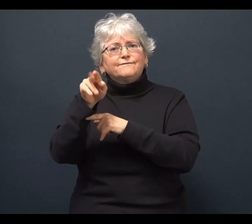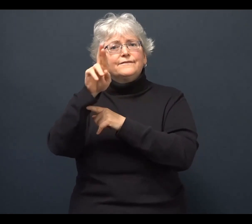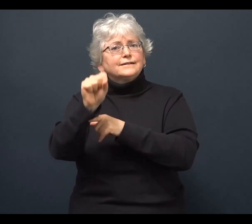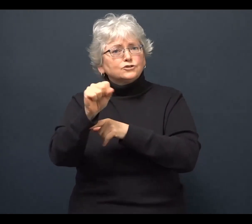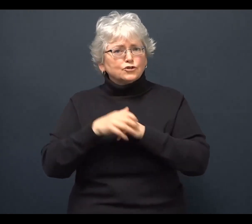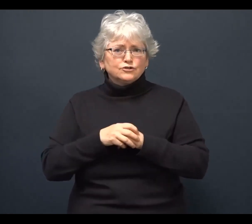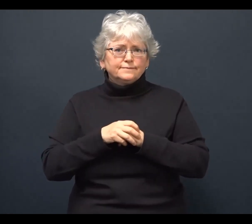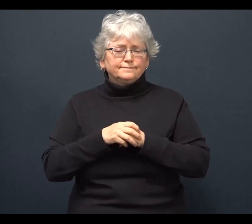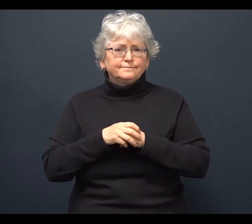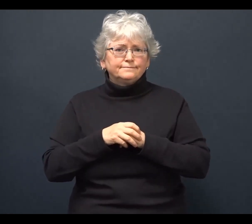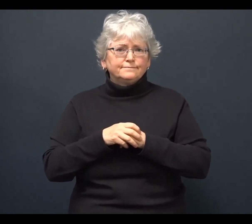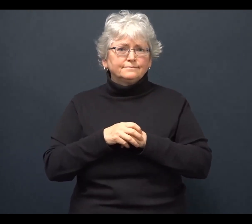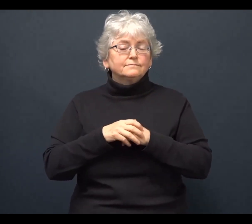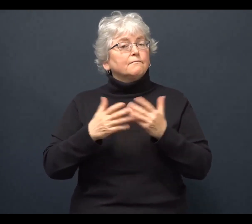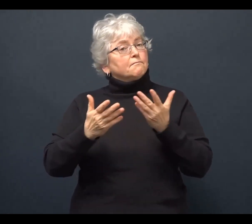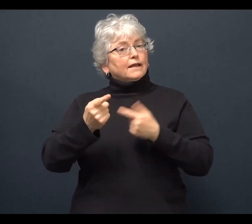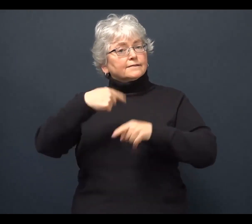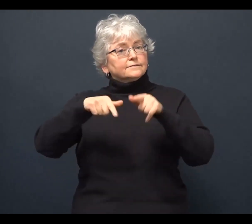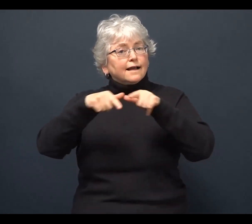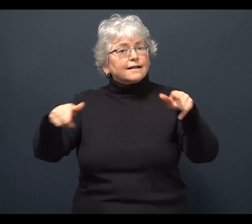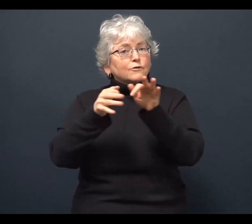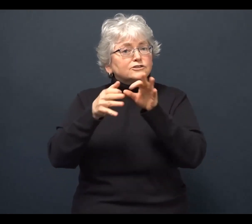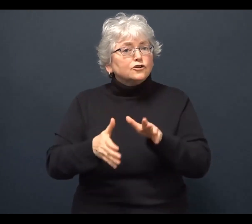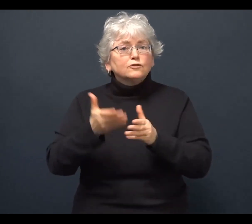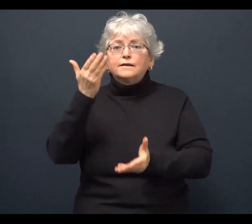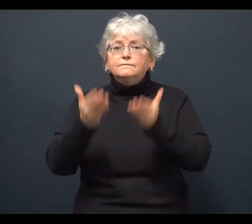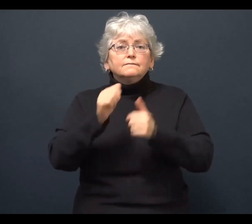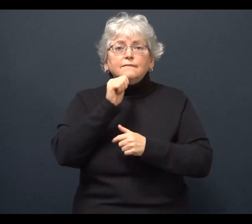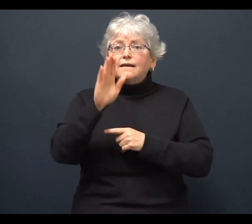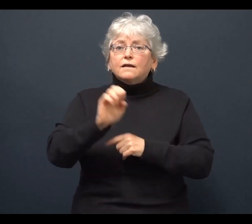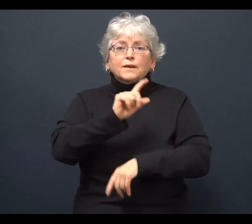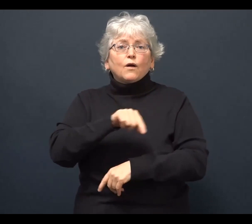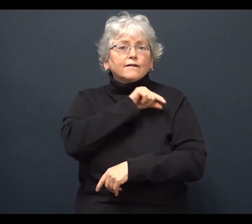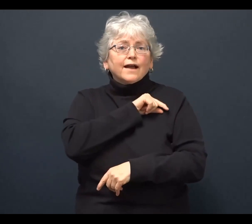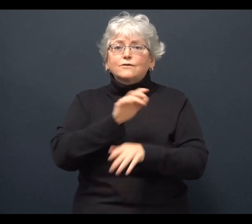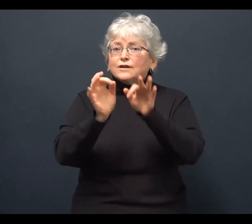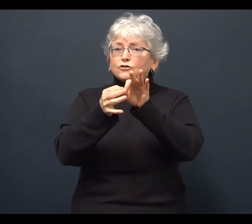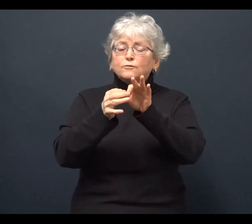features. the sign language interpreter may not be